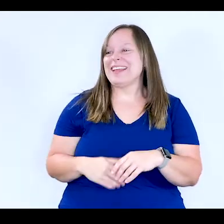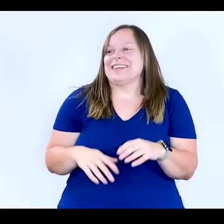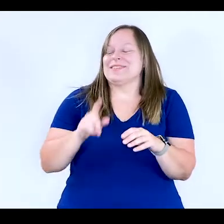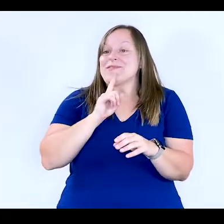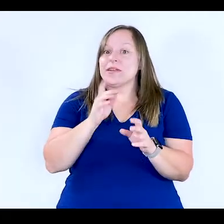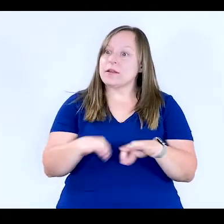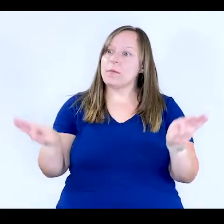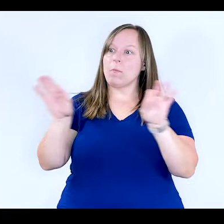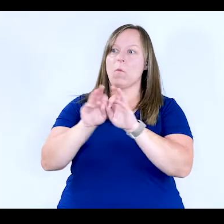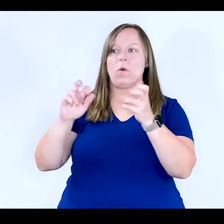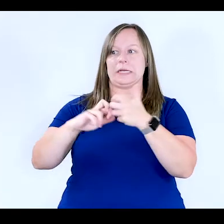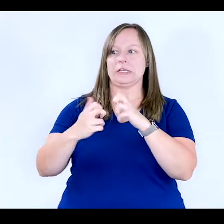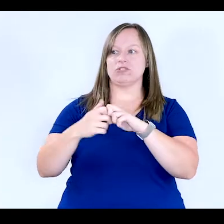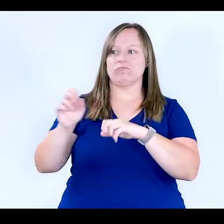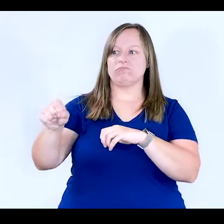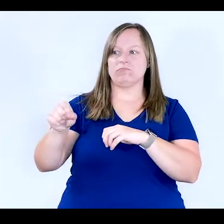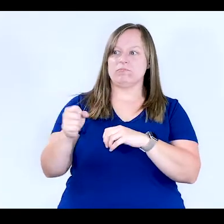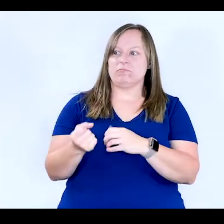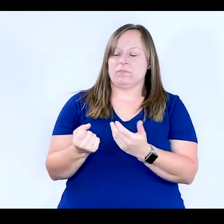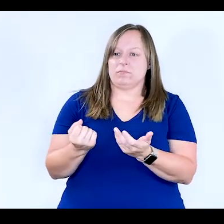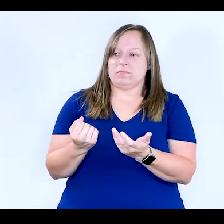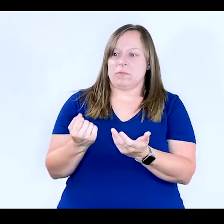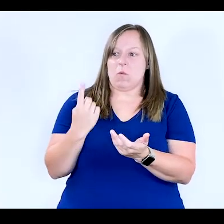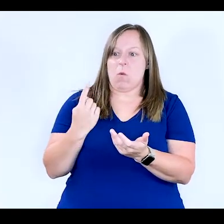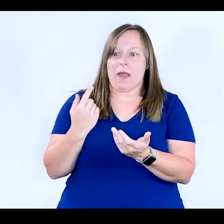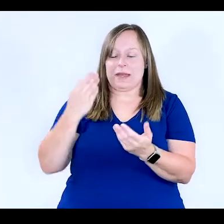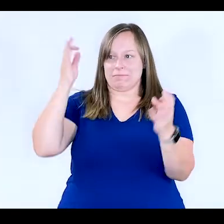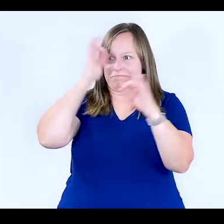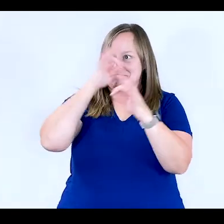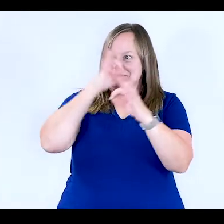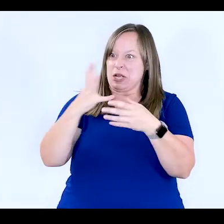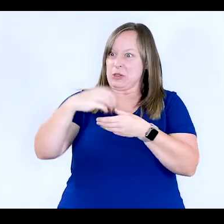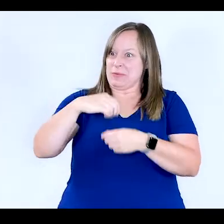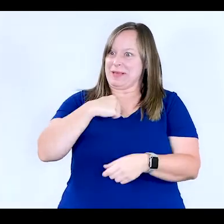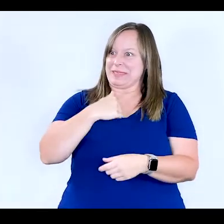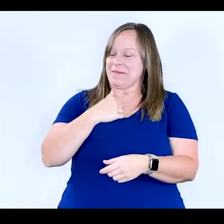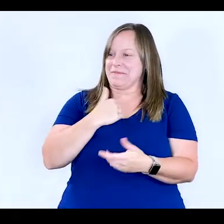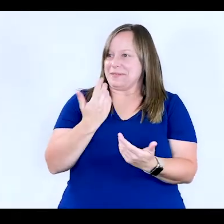This is a really important issue and one that-- I even I would include myself and